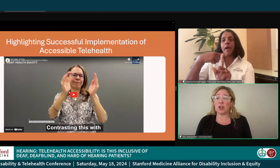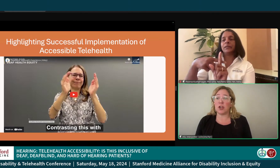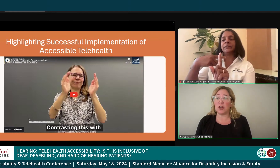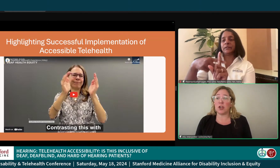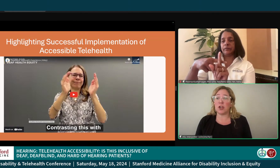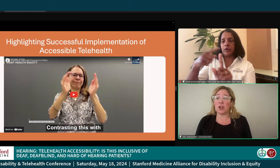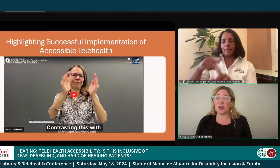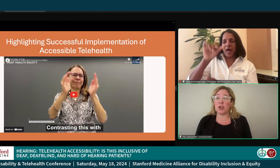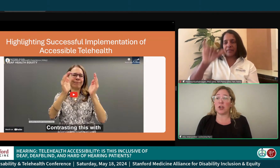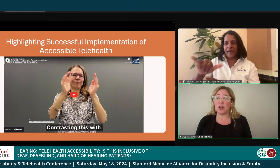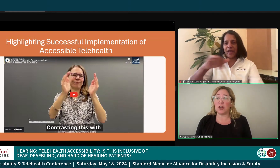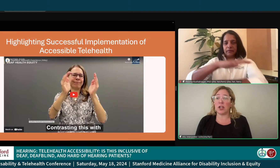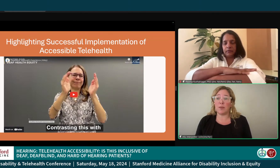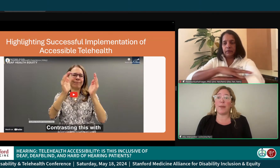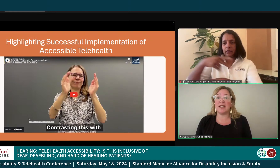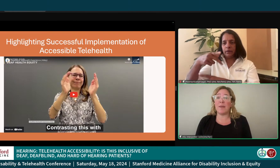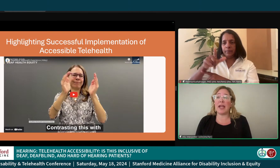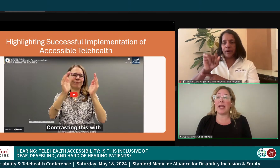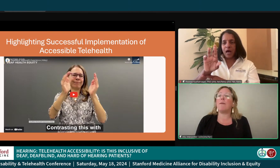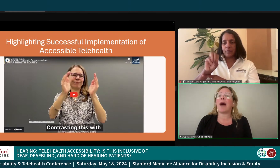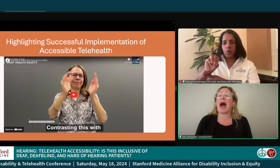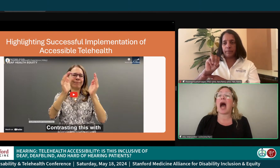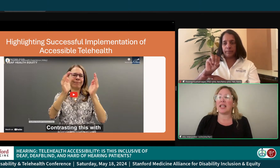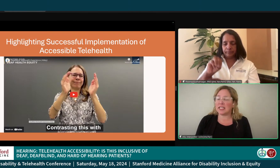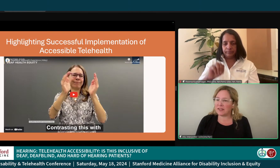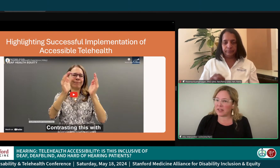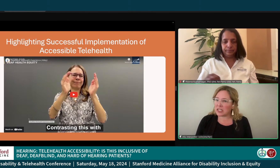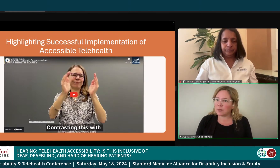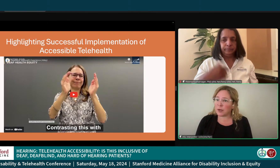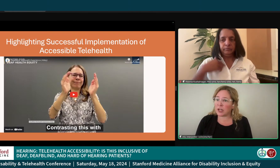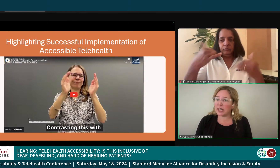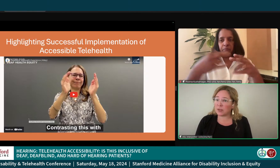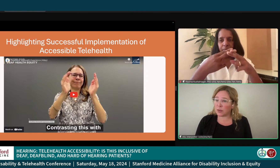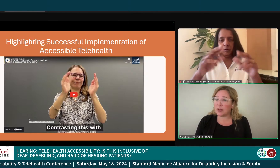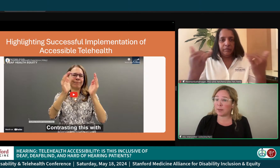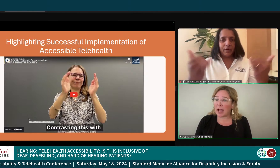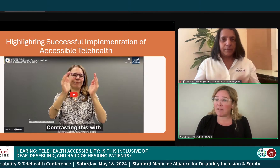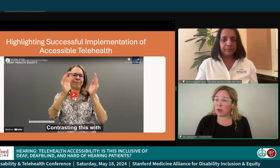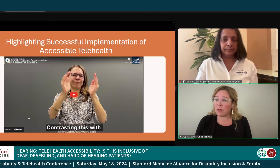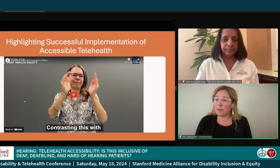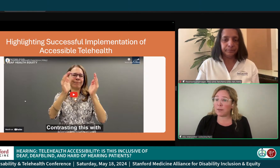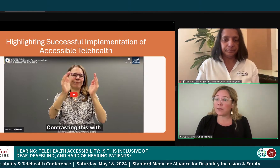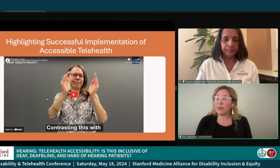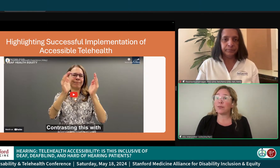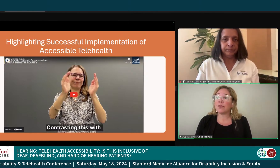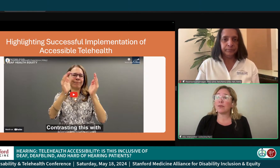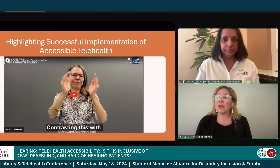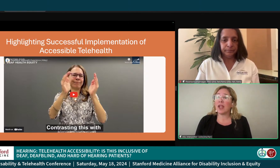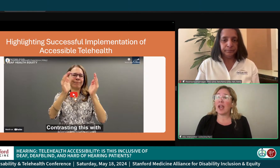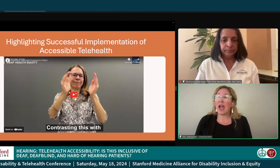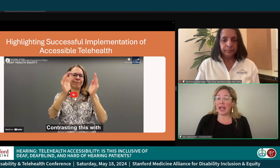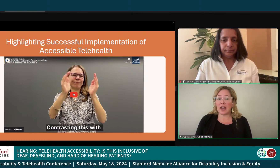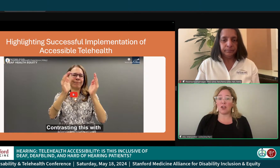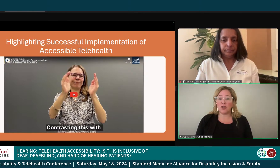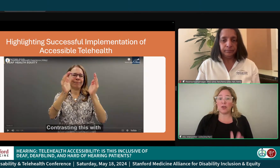during the pandemic. They're going to tell you a positive experience with the platform.